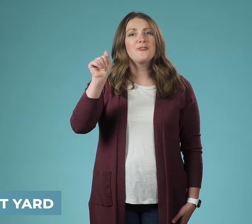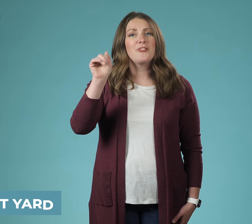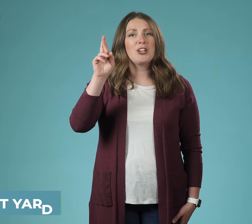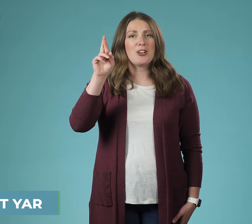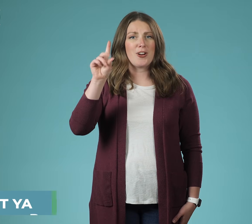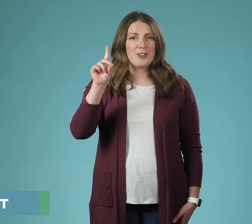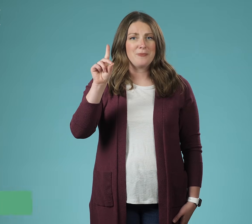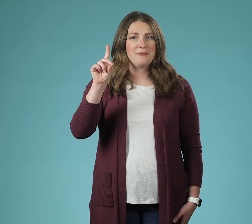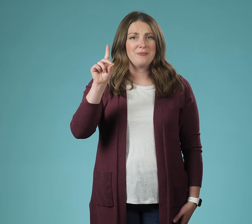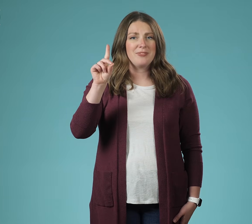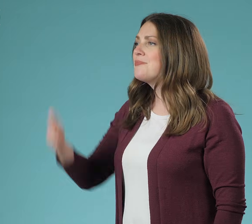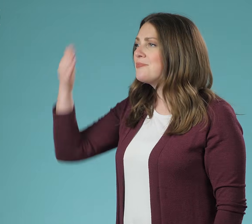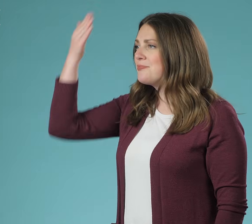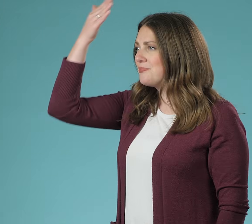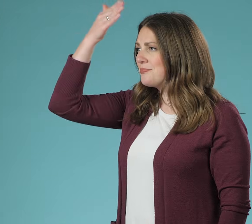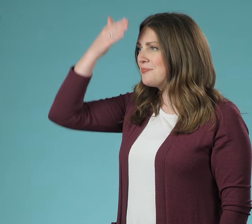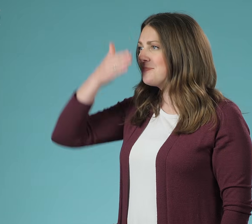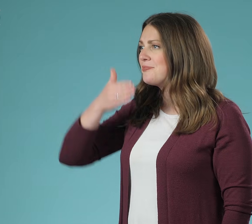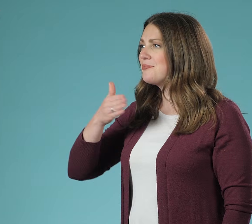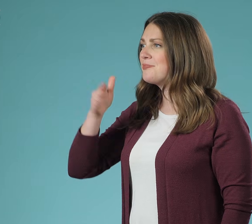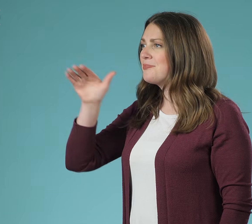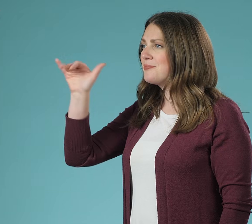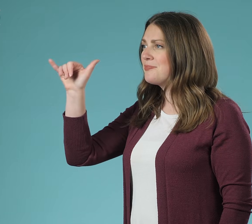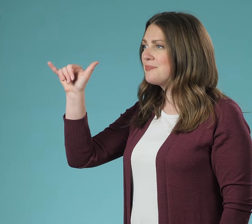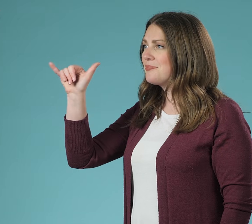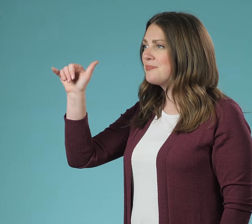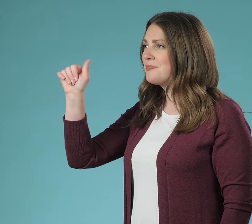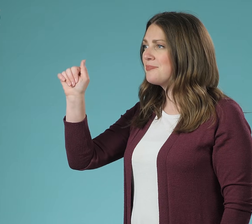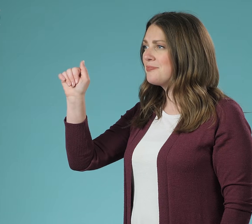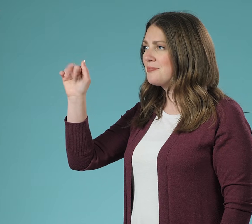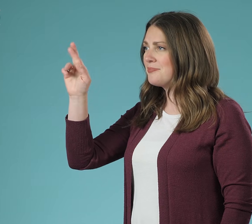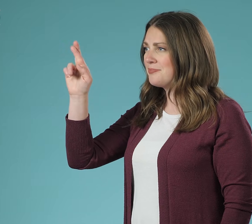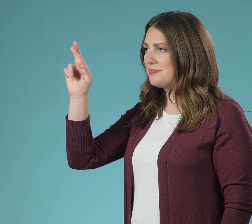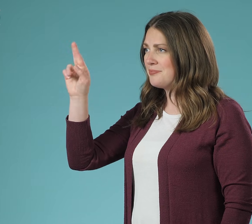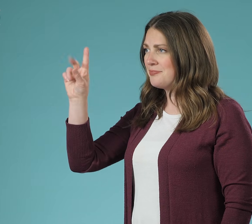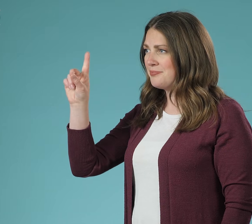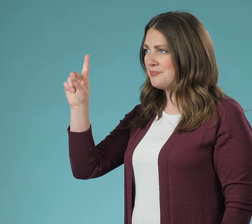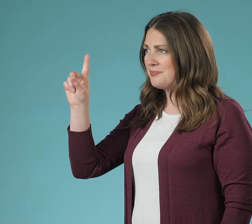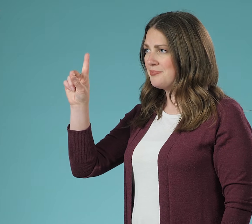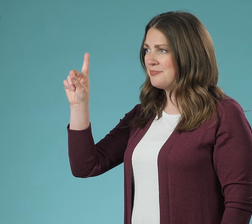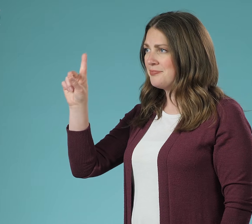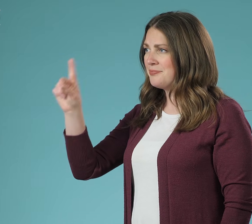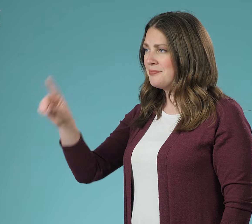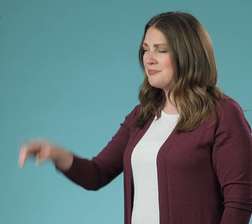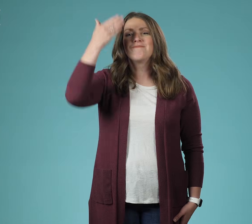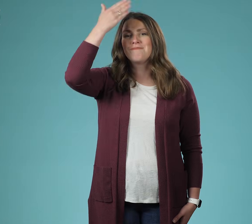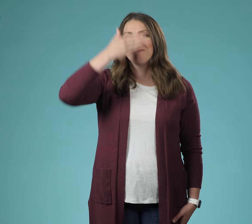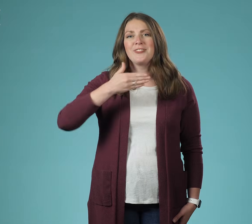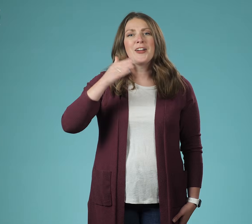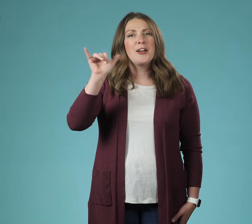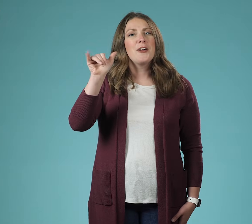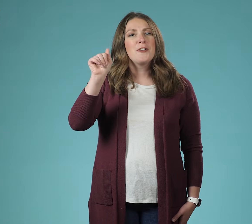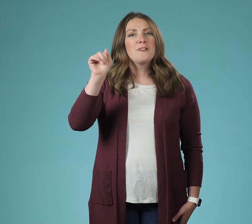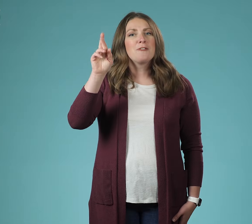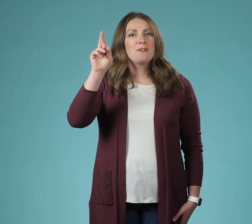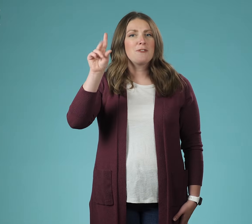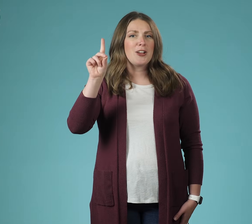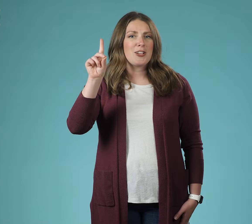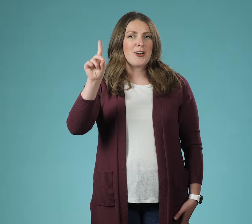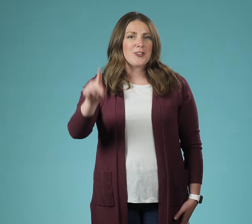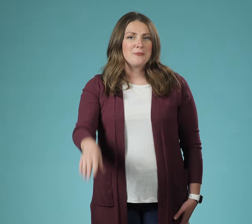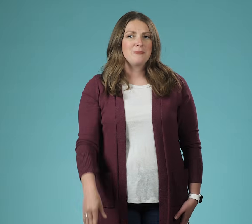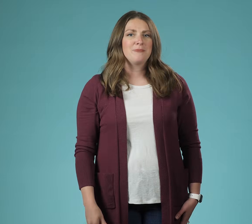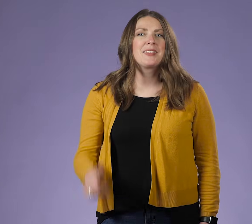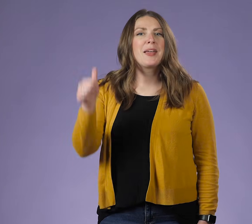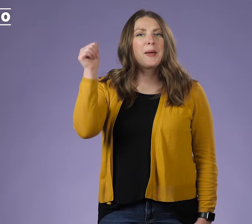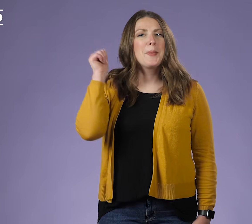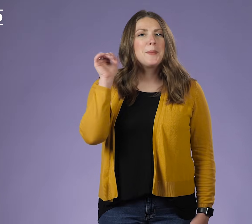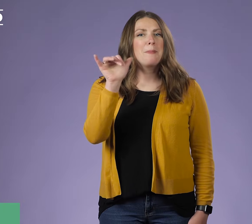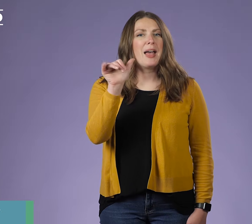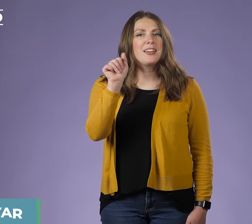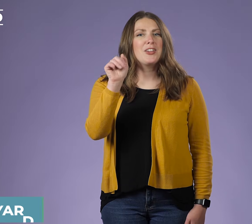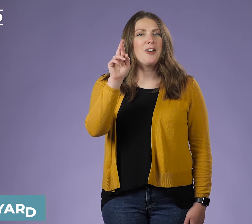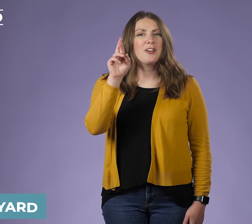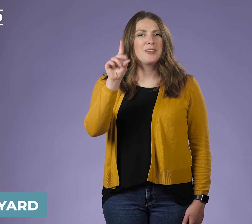'front yard', it's the sign 'front' and fingerspelling y a r d, 'front yard.' 'Backyard'